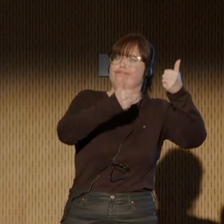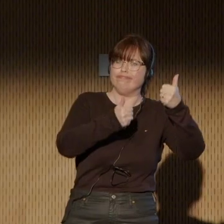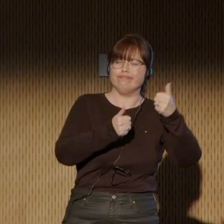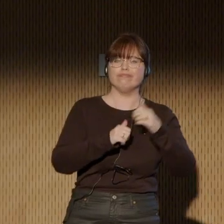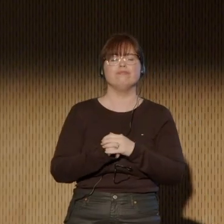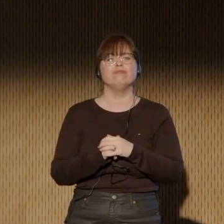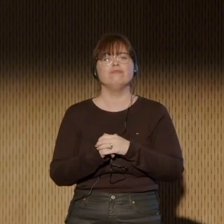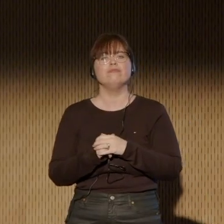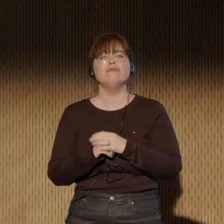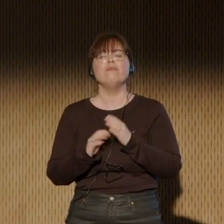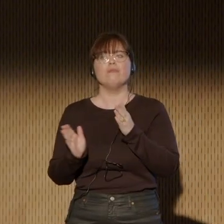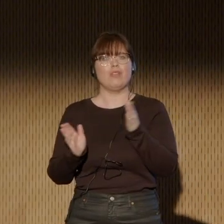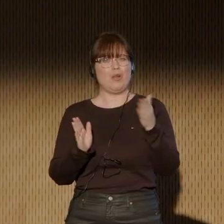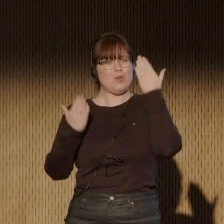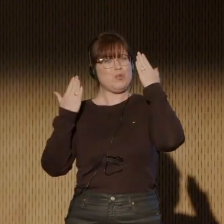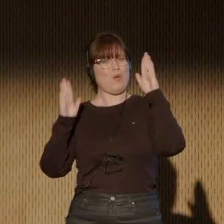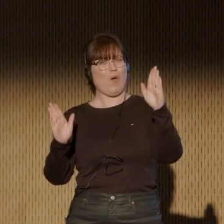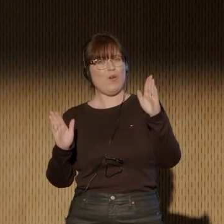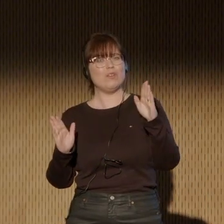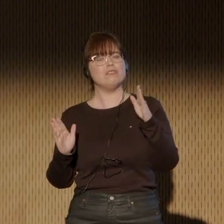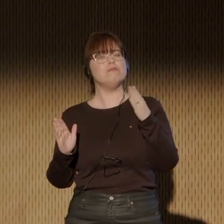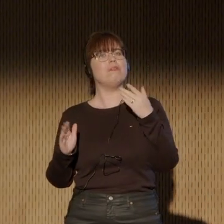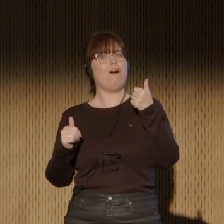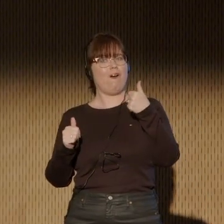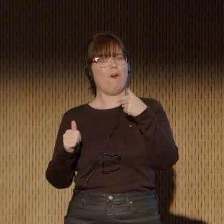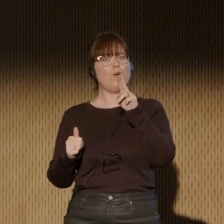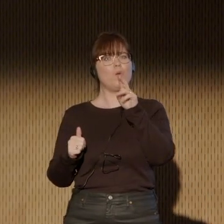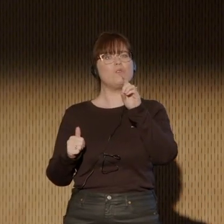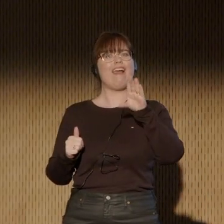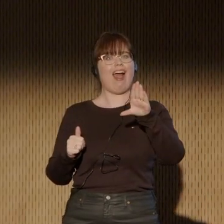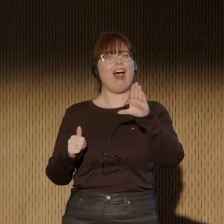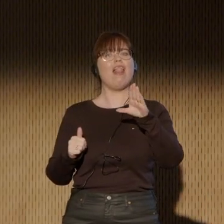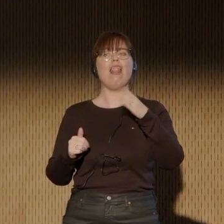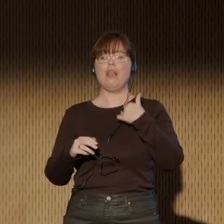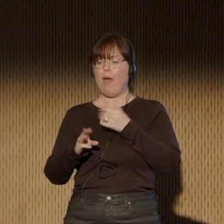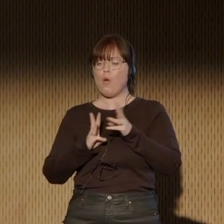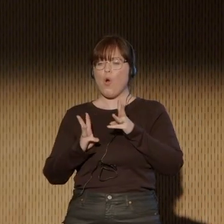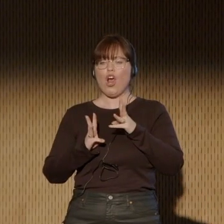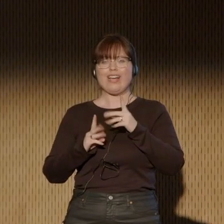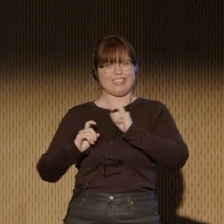which is kind of demonstrating, I suppose, the sustainability of UDL in their practice.